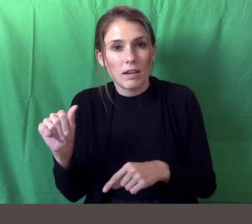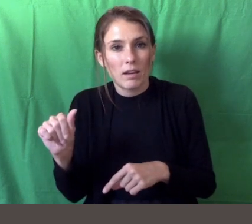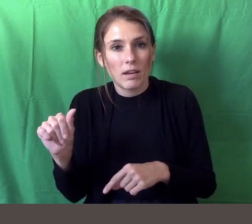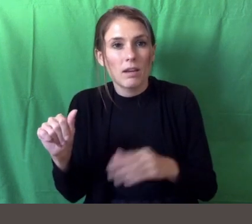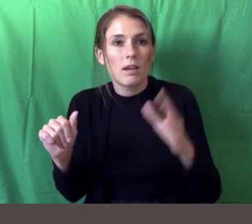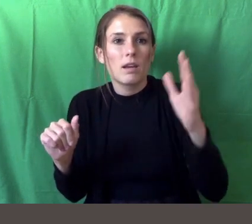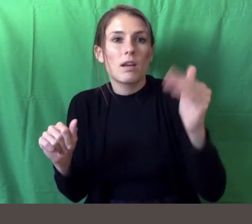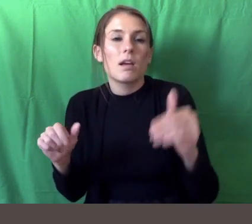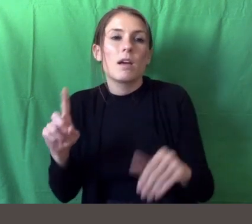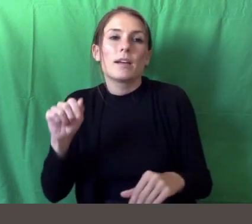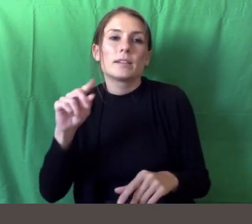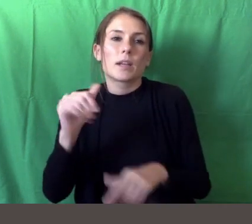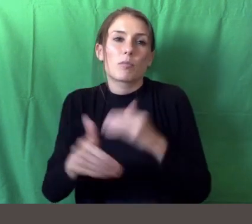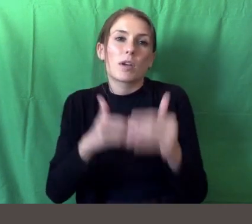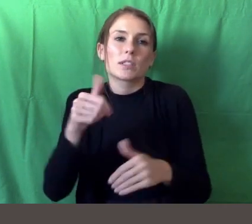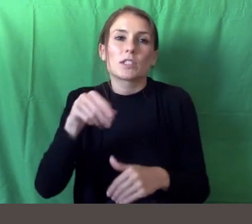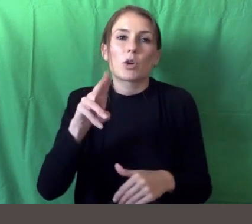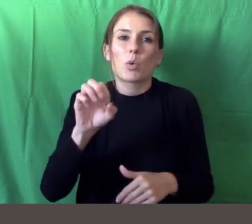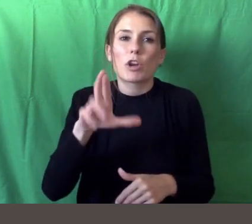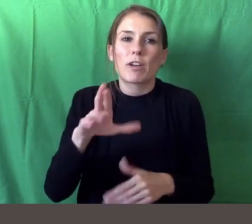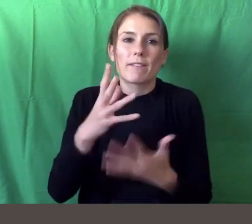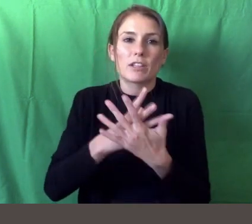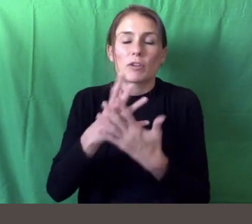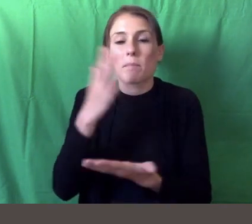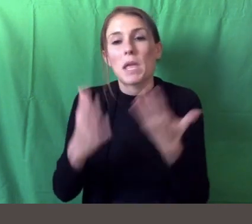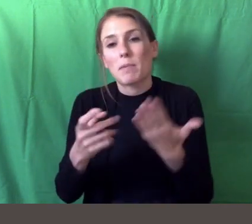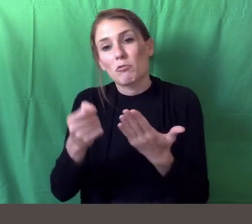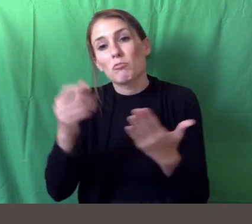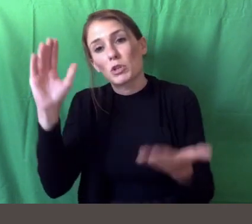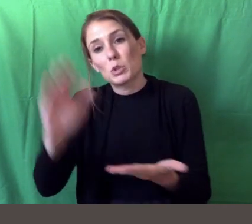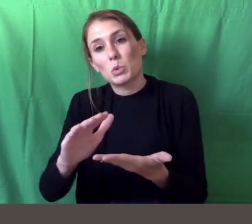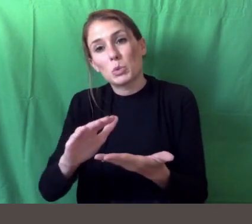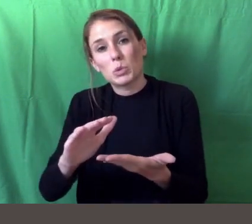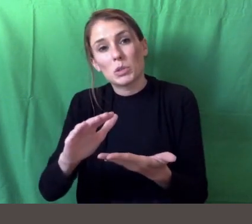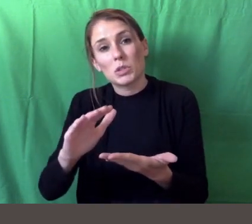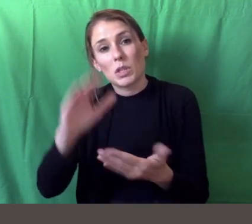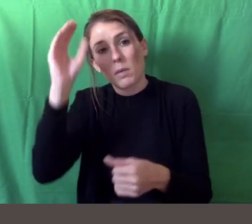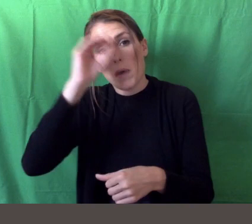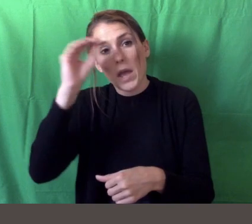The data preprocessing and query-filtering in the algorithms may help reduce the data bias,